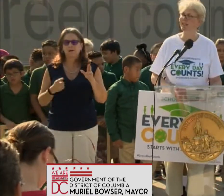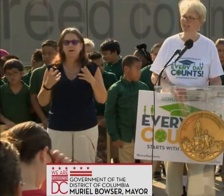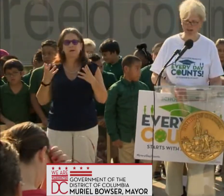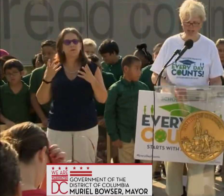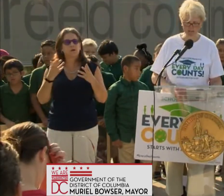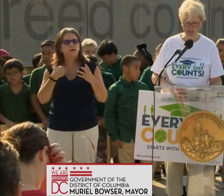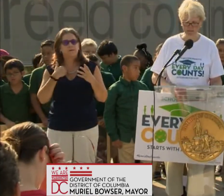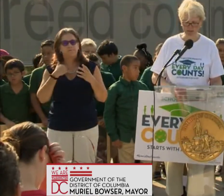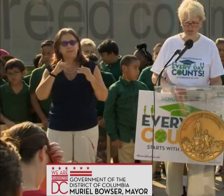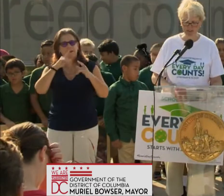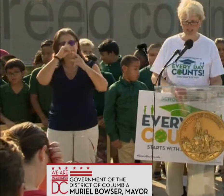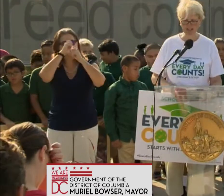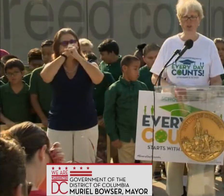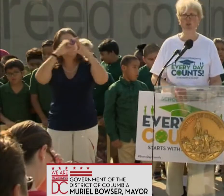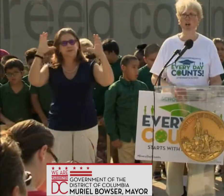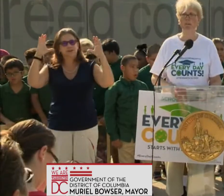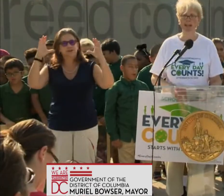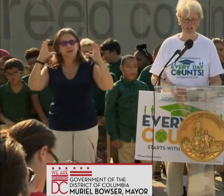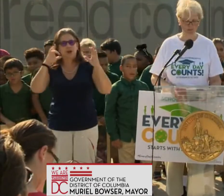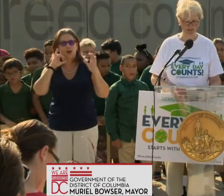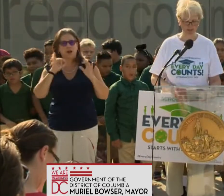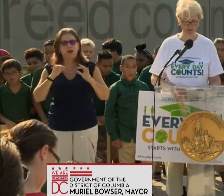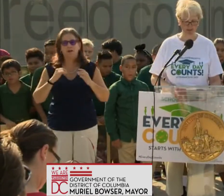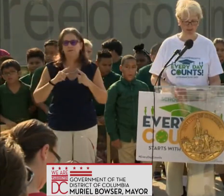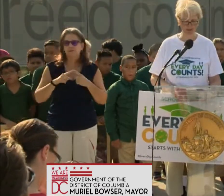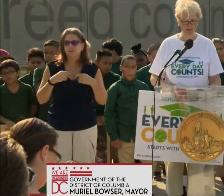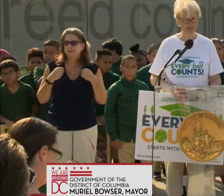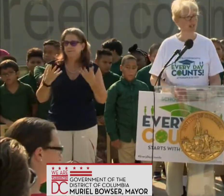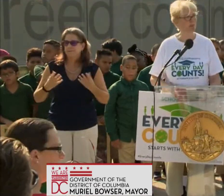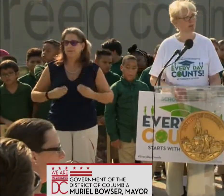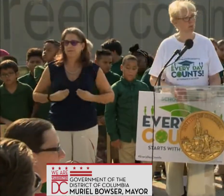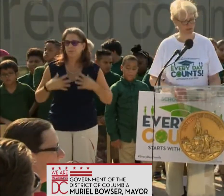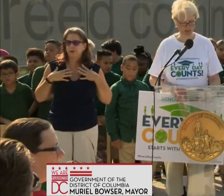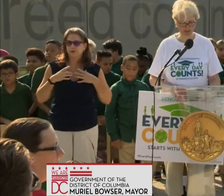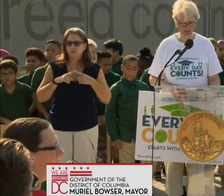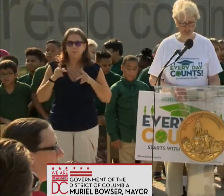inspire people and has strong management skills someone with the ability to